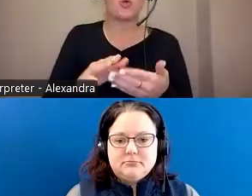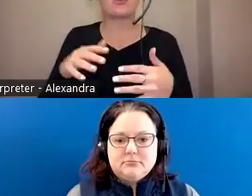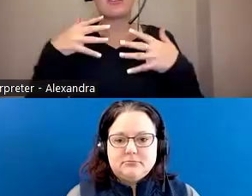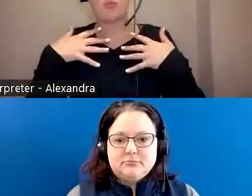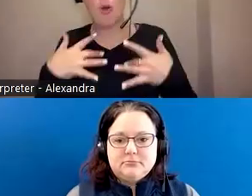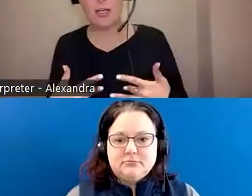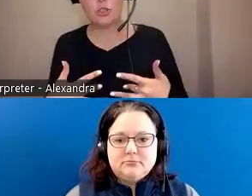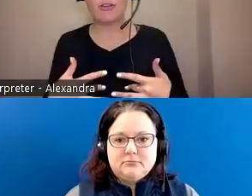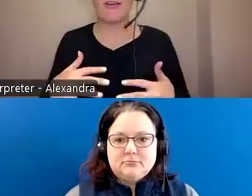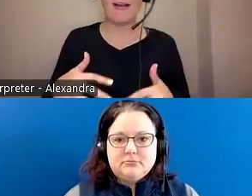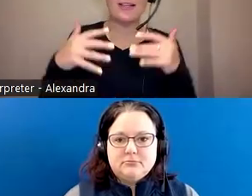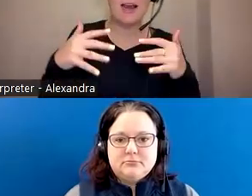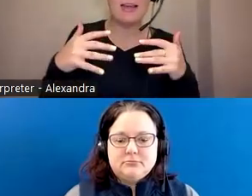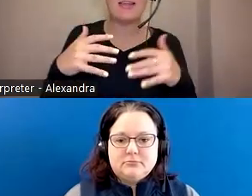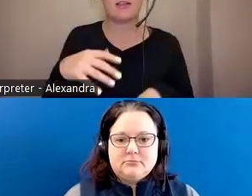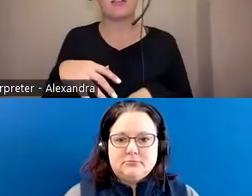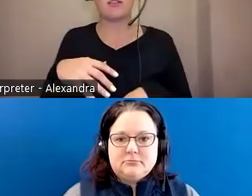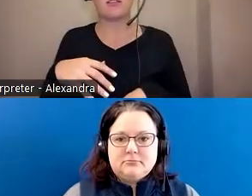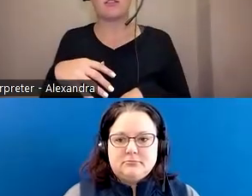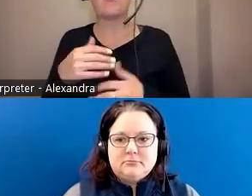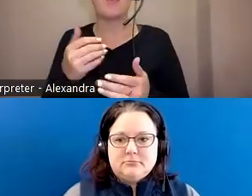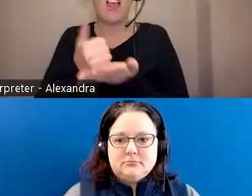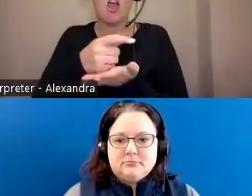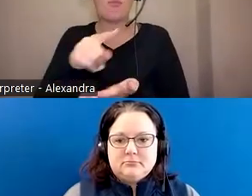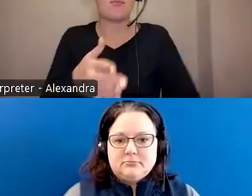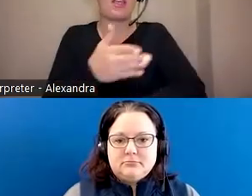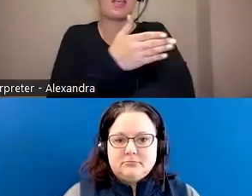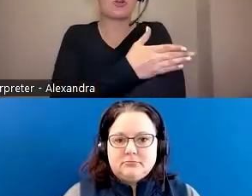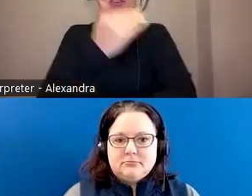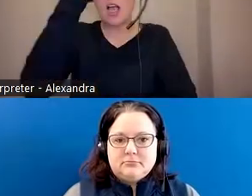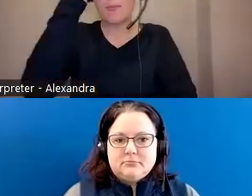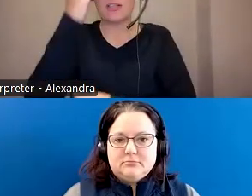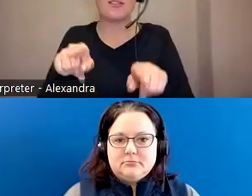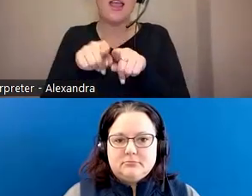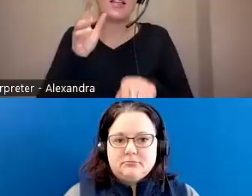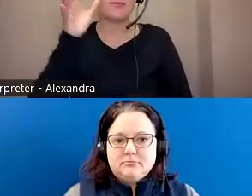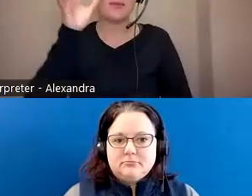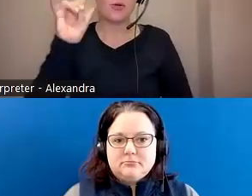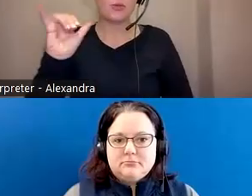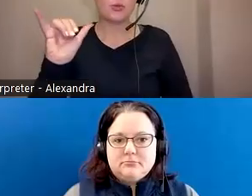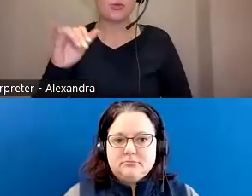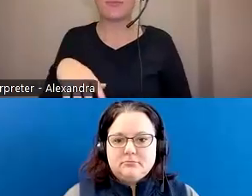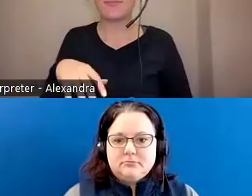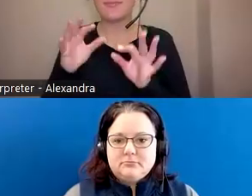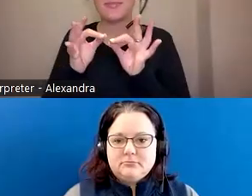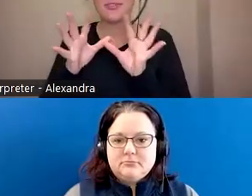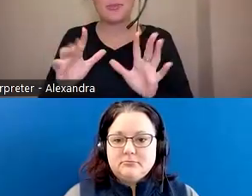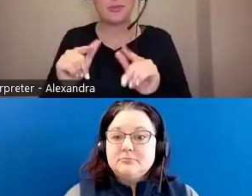strong positive emotional uh futures for these children and their families. Um, we can attend,